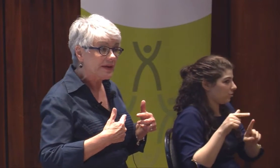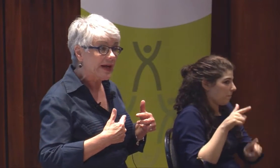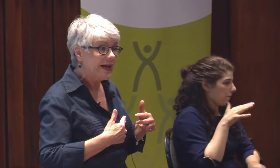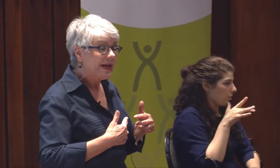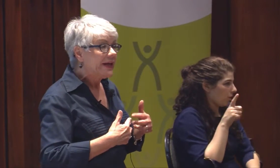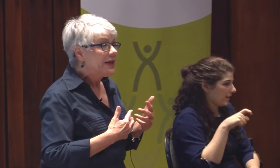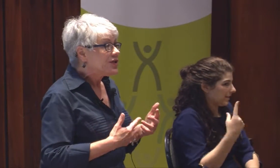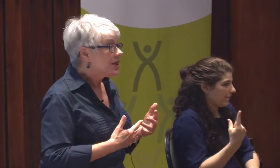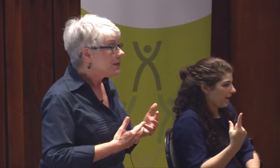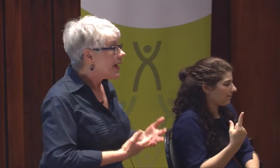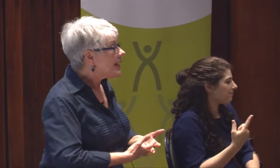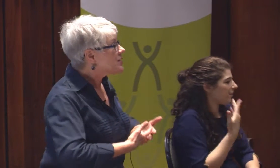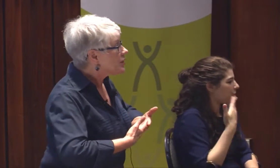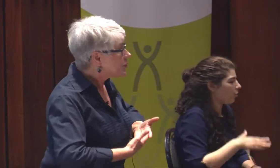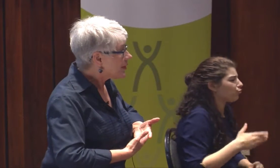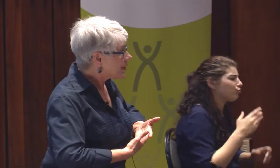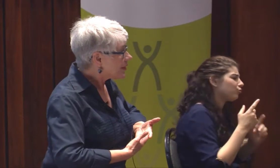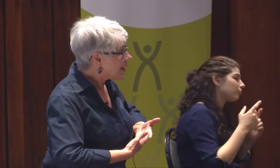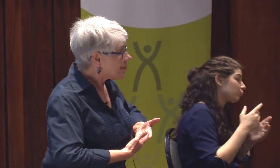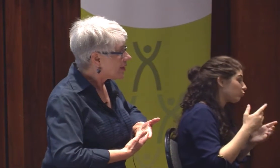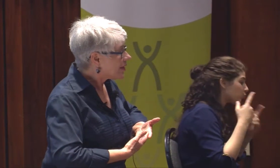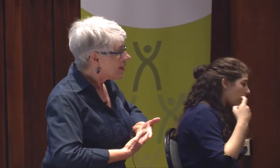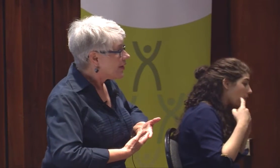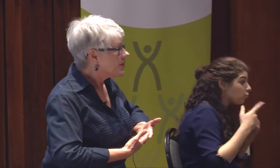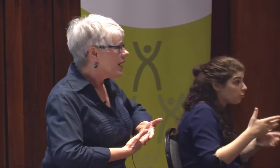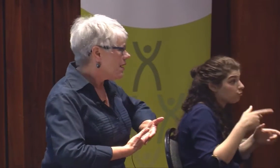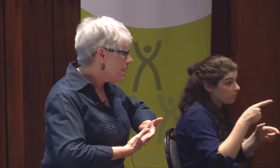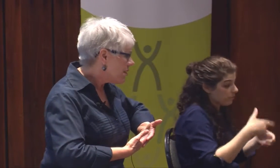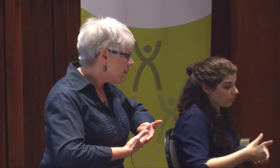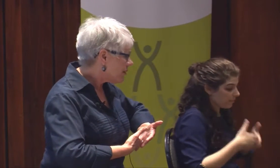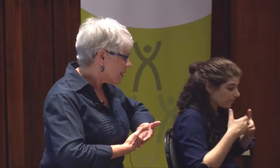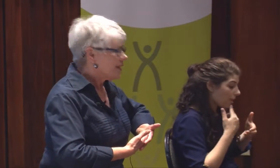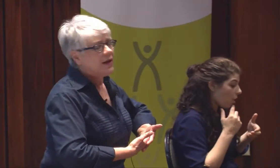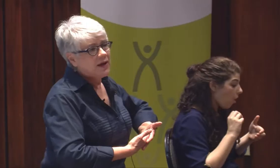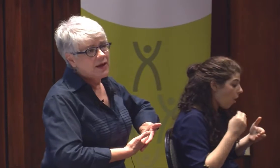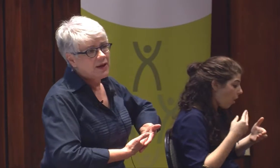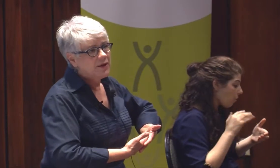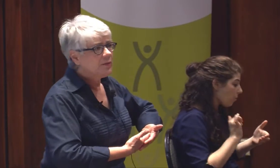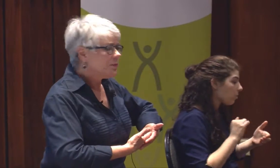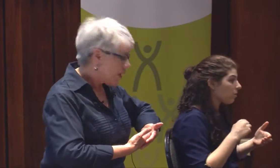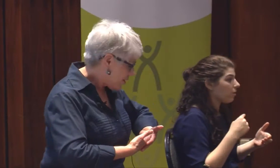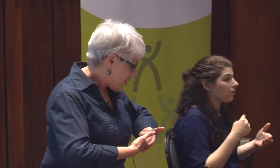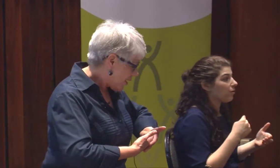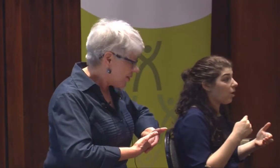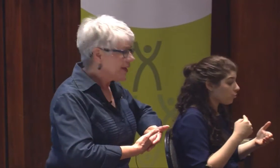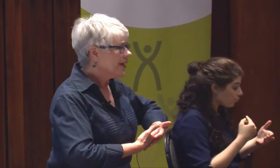Okay, she cries, you pick her up, you say, 'Oh are you hungry?'